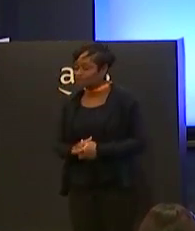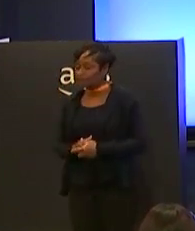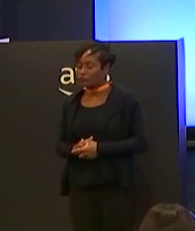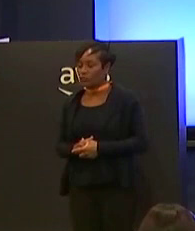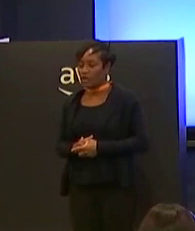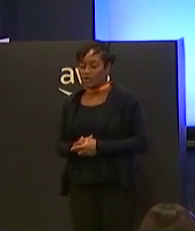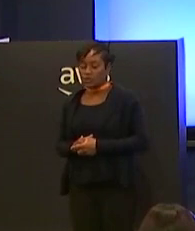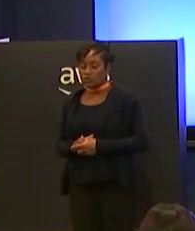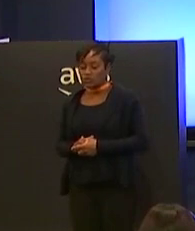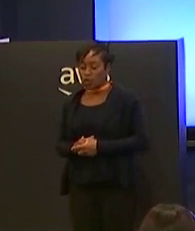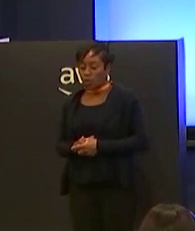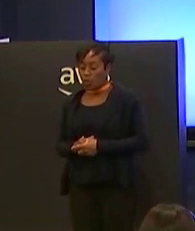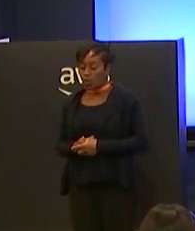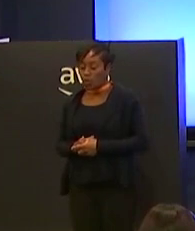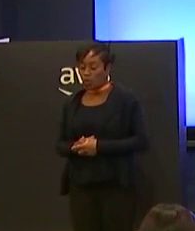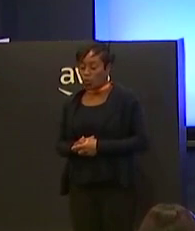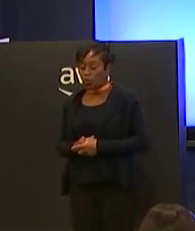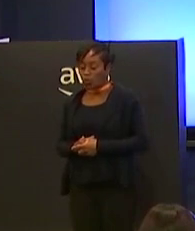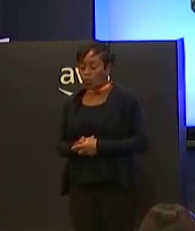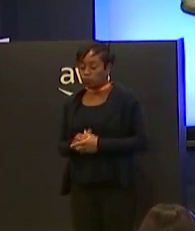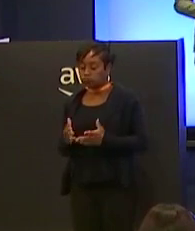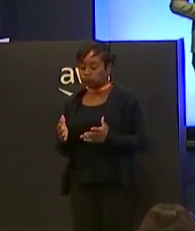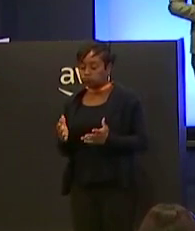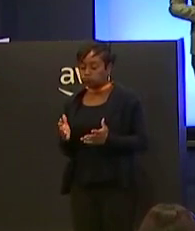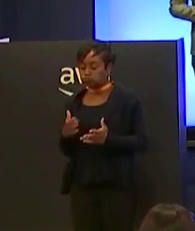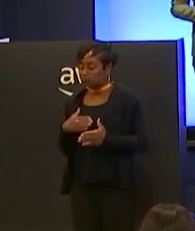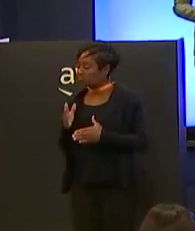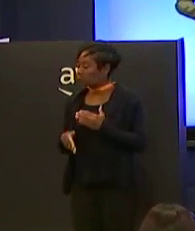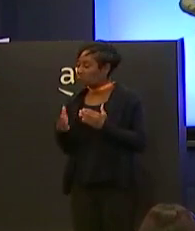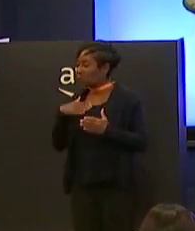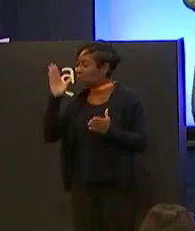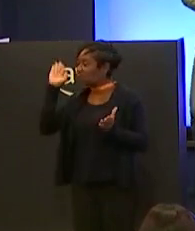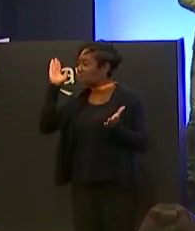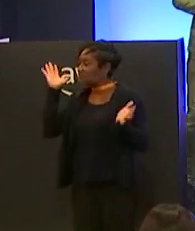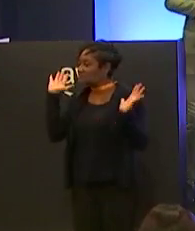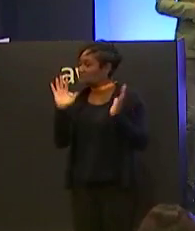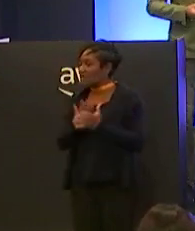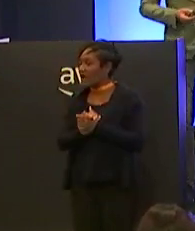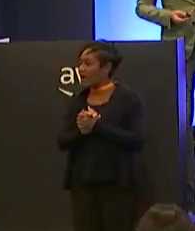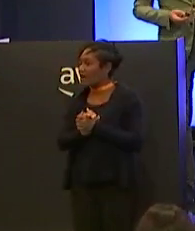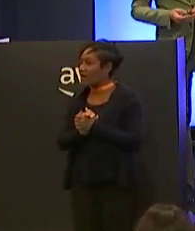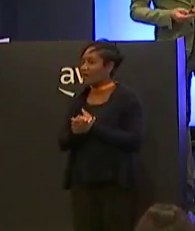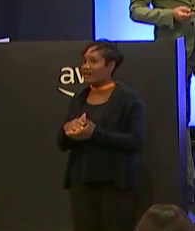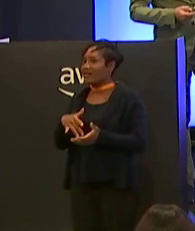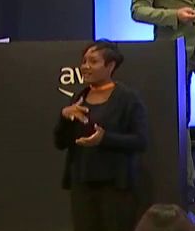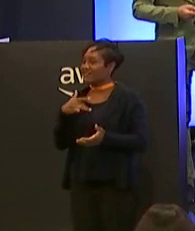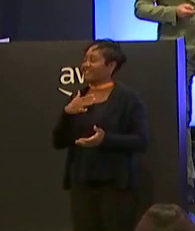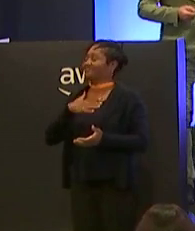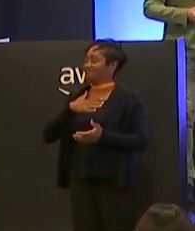So that brings us to the end of this presentation. And I feel really privileged and happy to